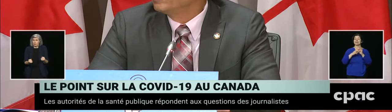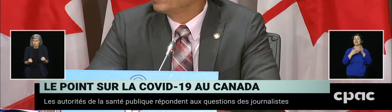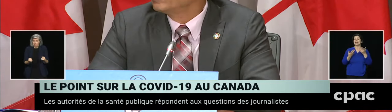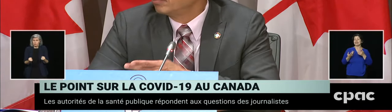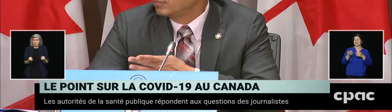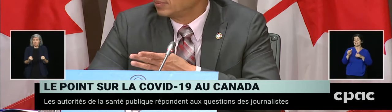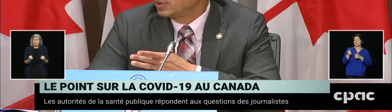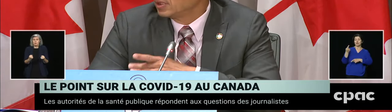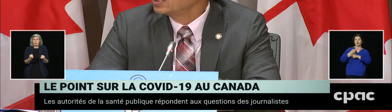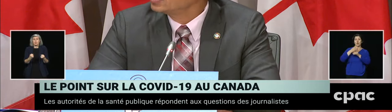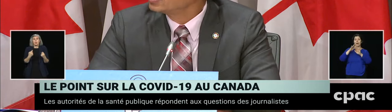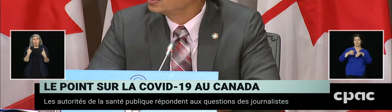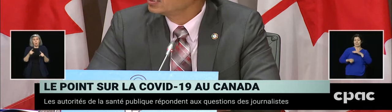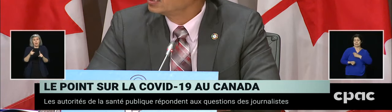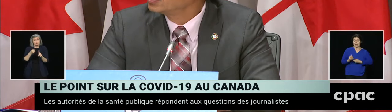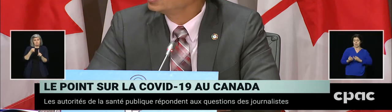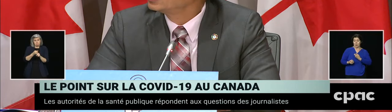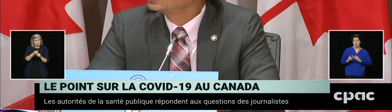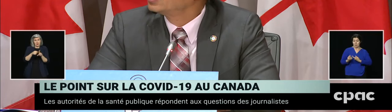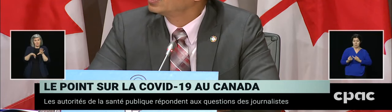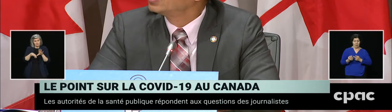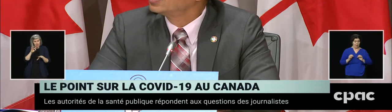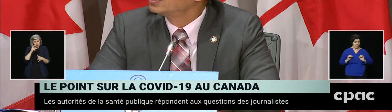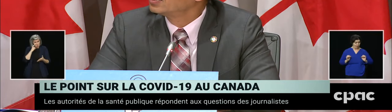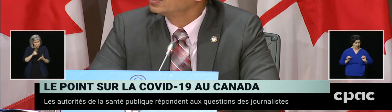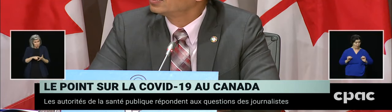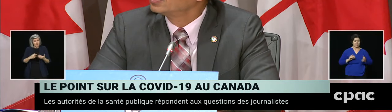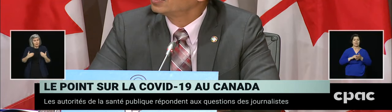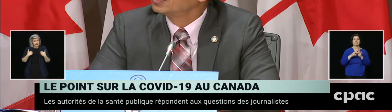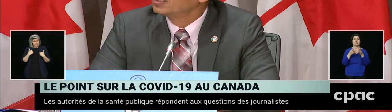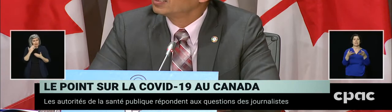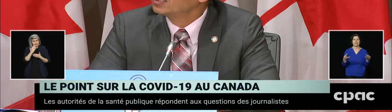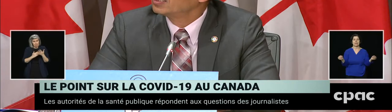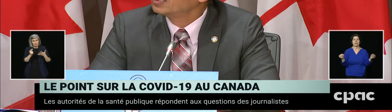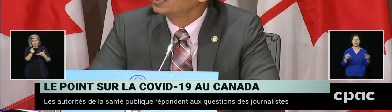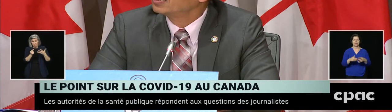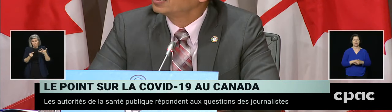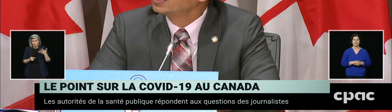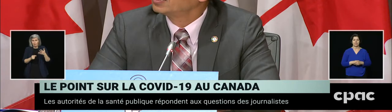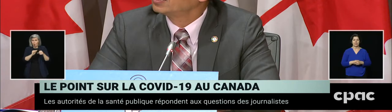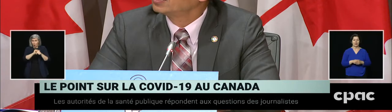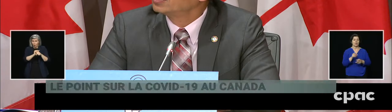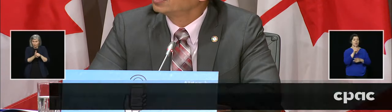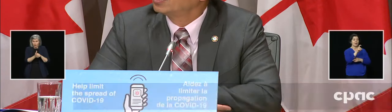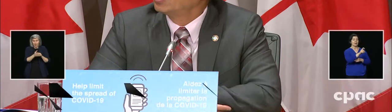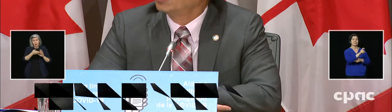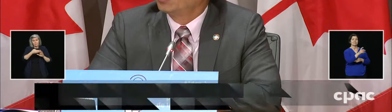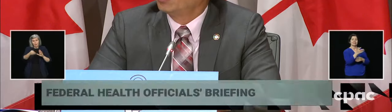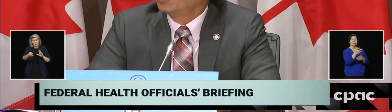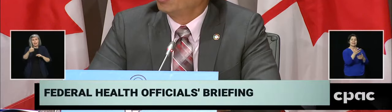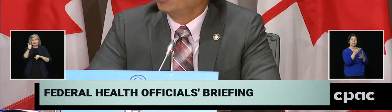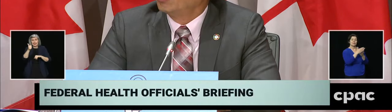RECOVERED, 10 DAYS AFTER THE START OF SYMPTOMS, WE COULD CONSIDER THAT THAT PERSON HAS